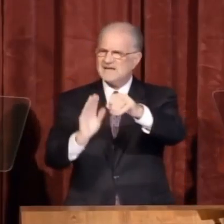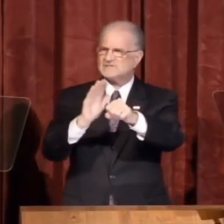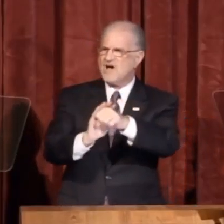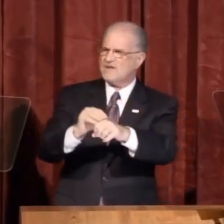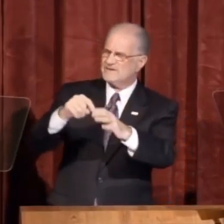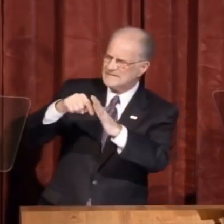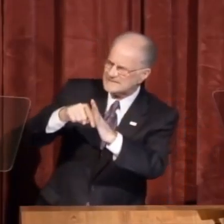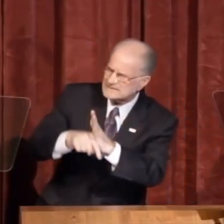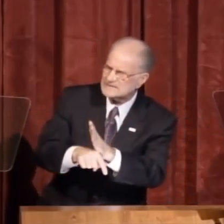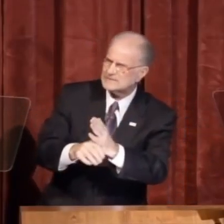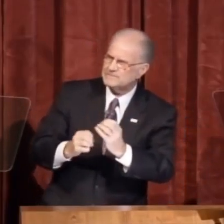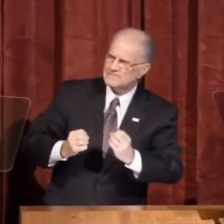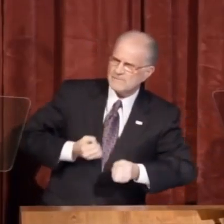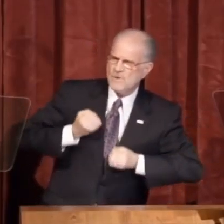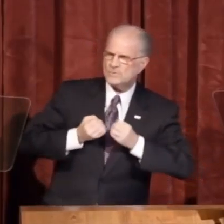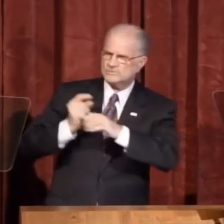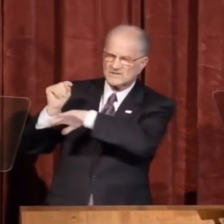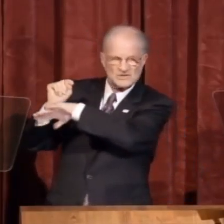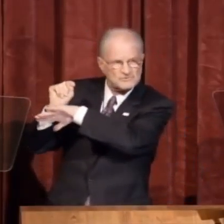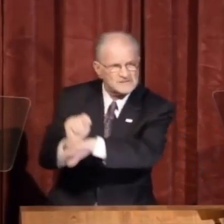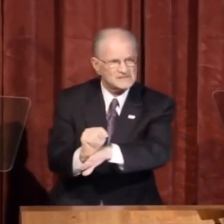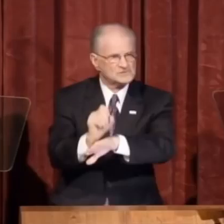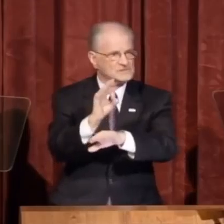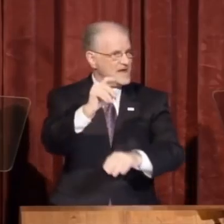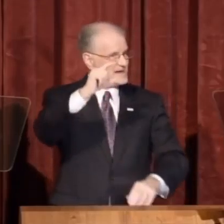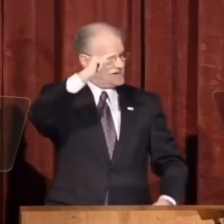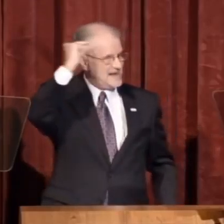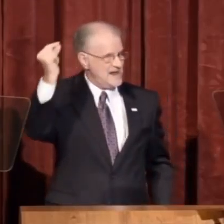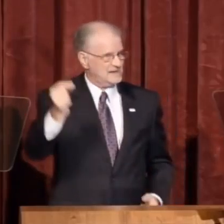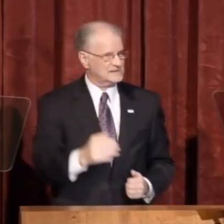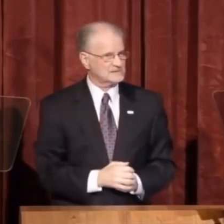and the title of my address today: "A Dream for Gallaudet."